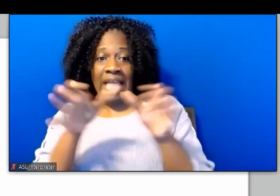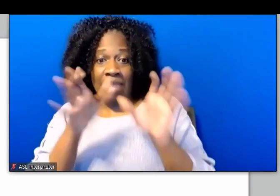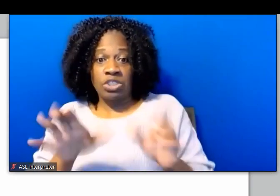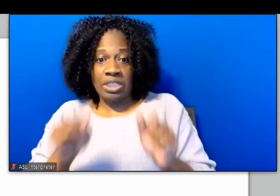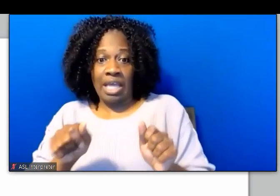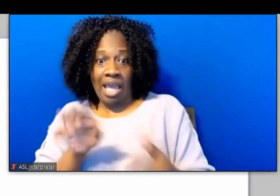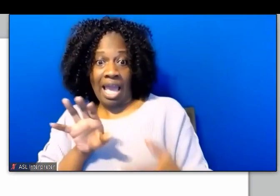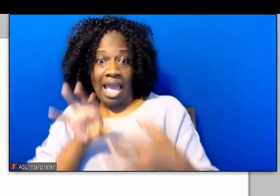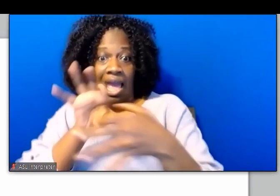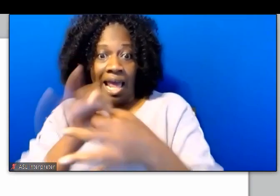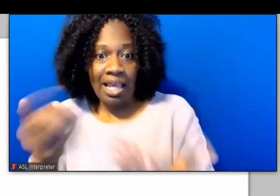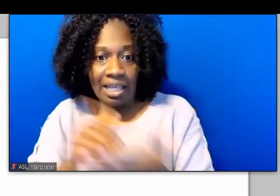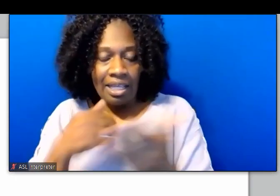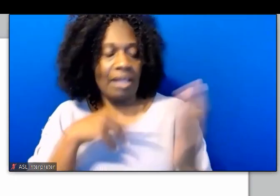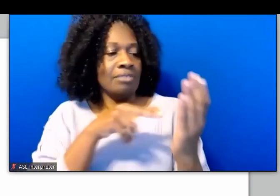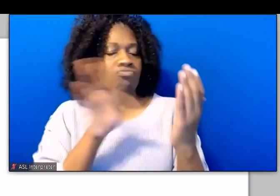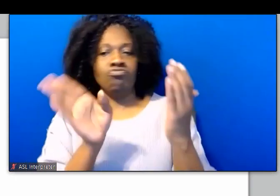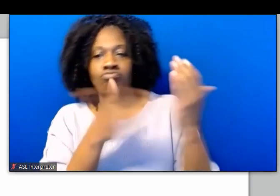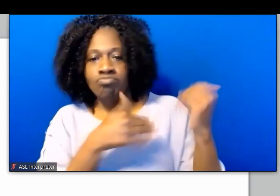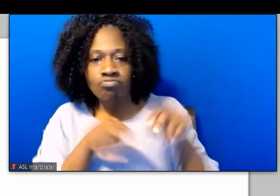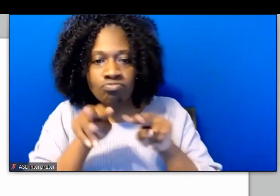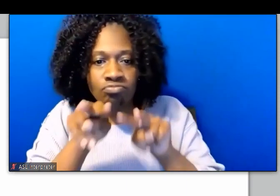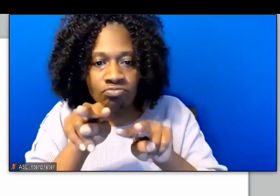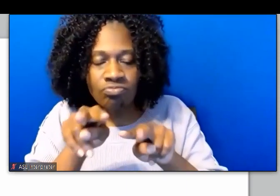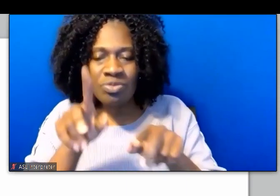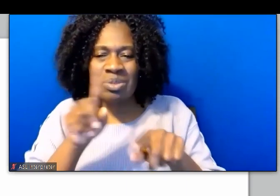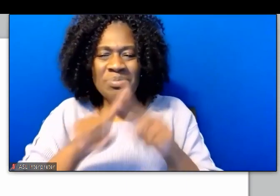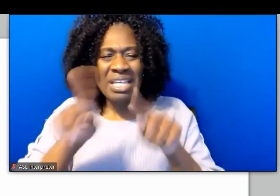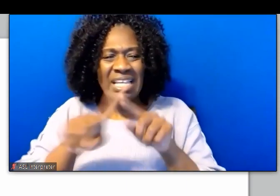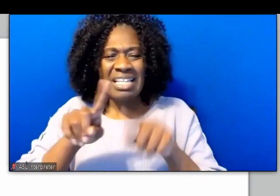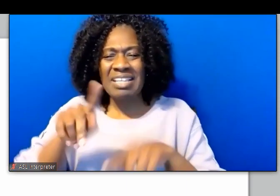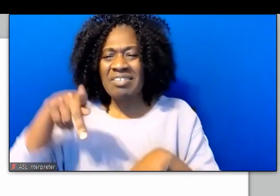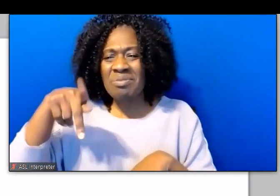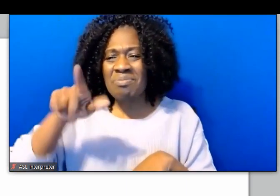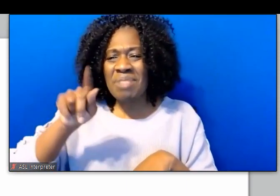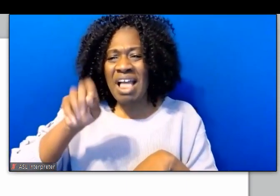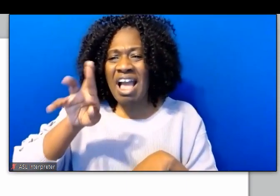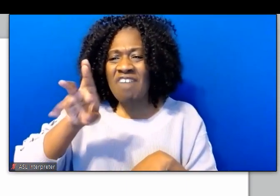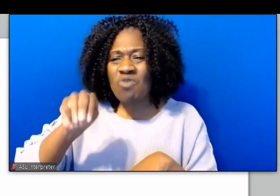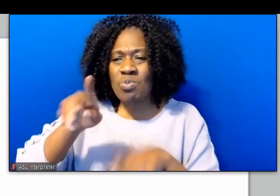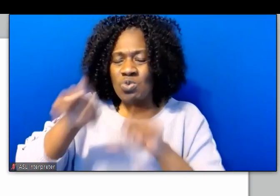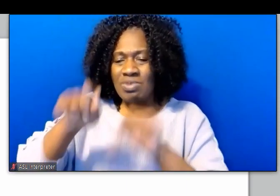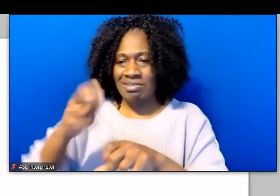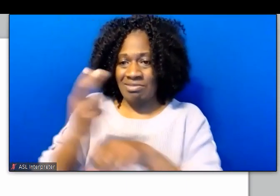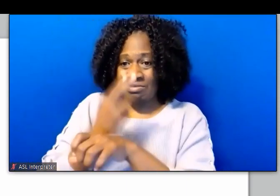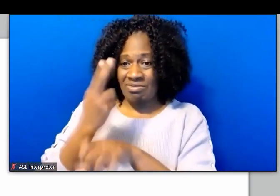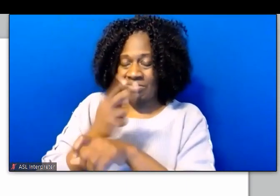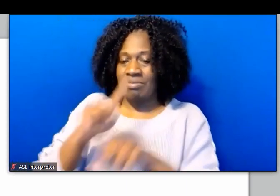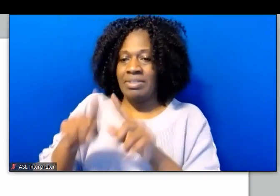So there are many different platforms that you can use and it's important to bear with the technology